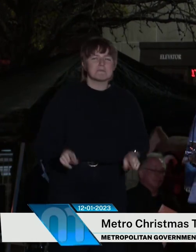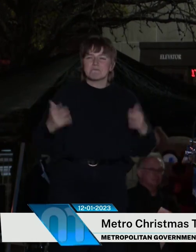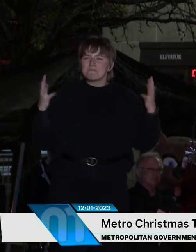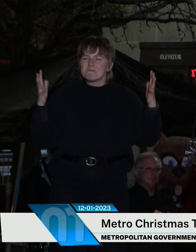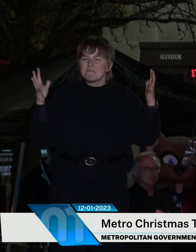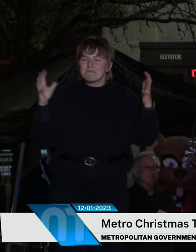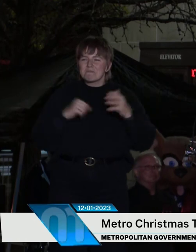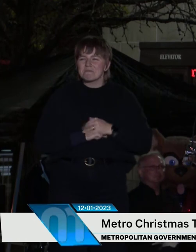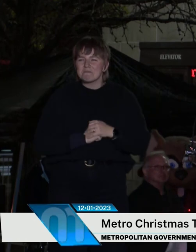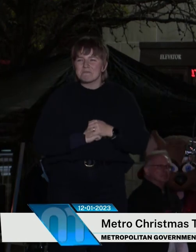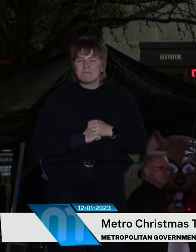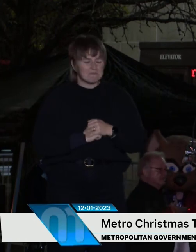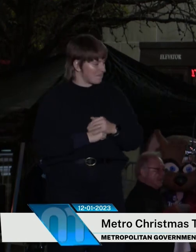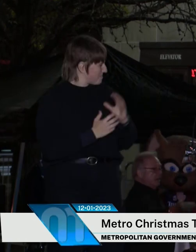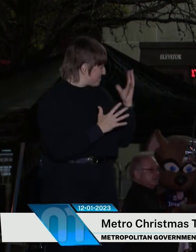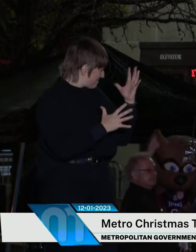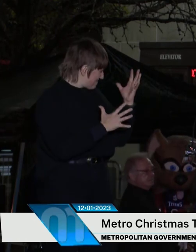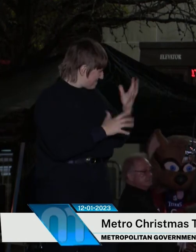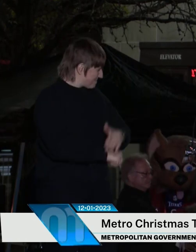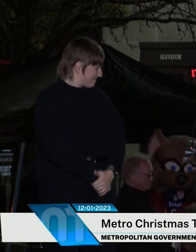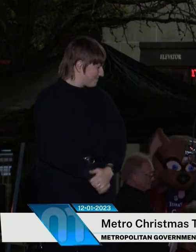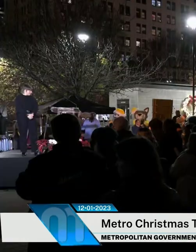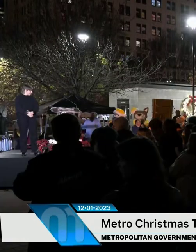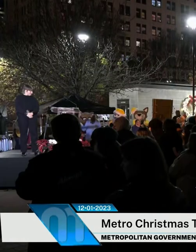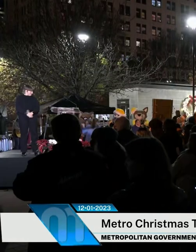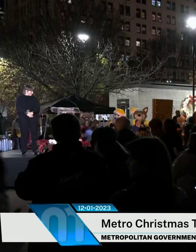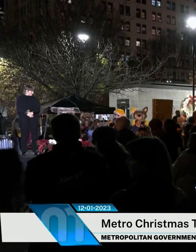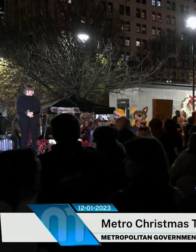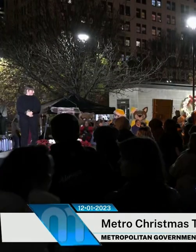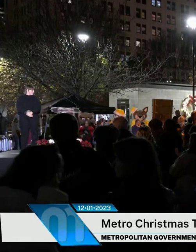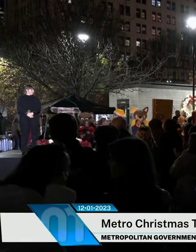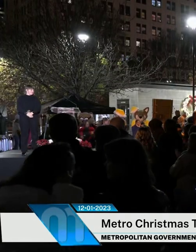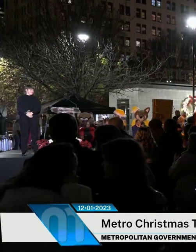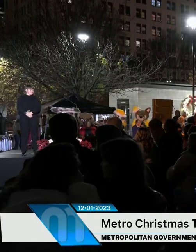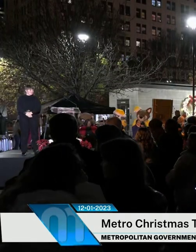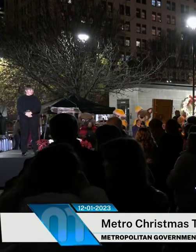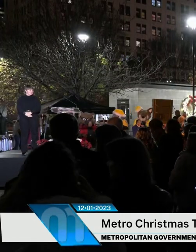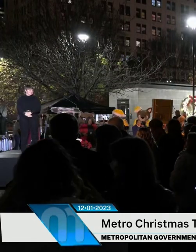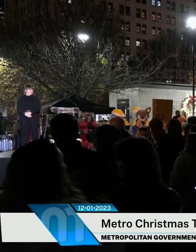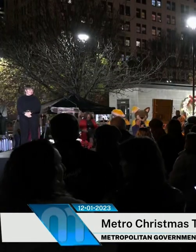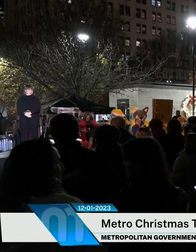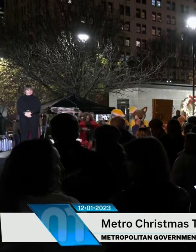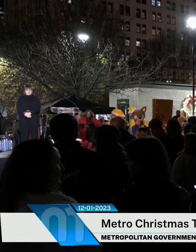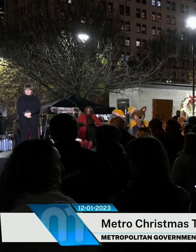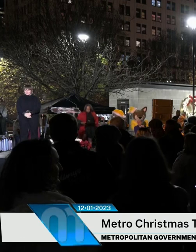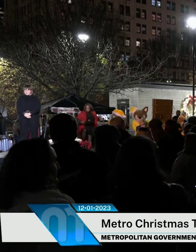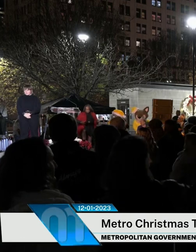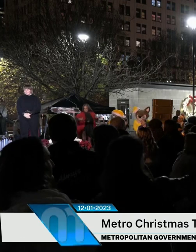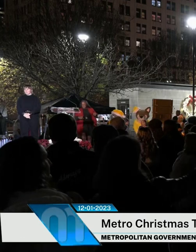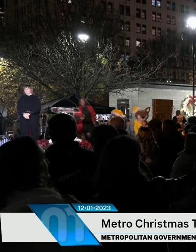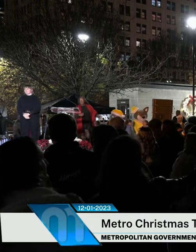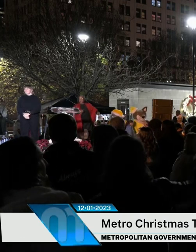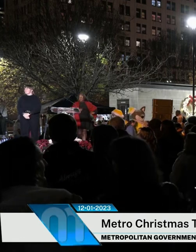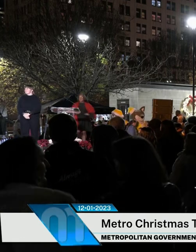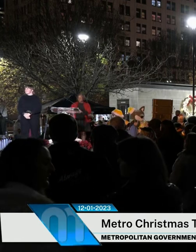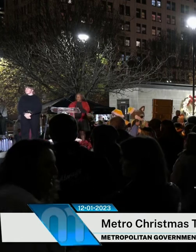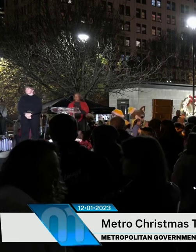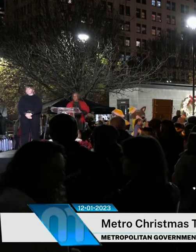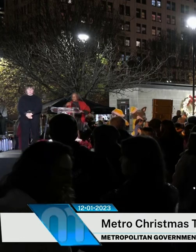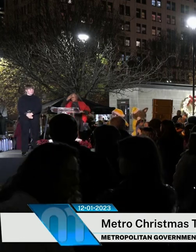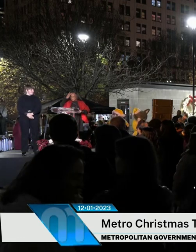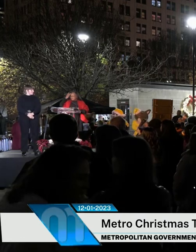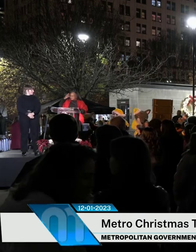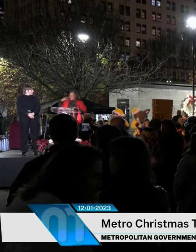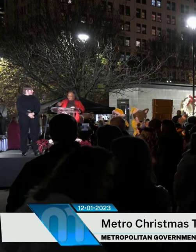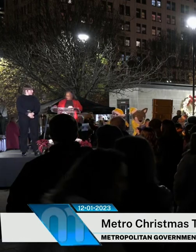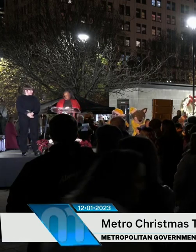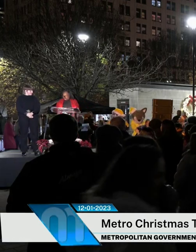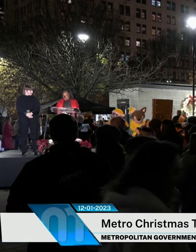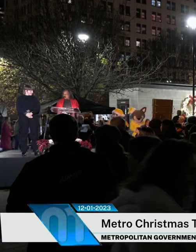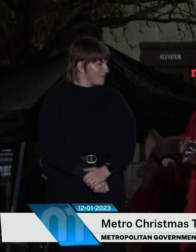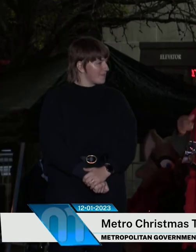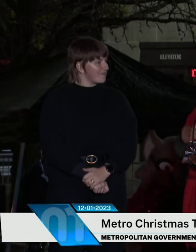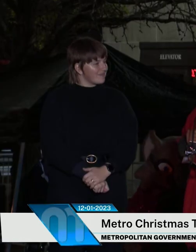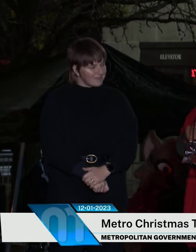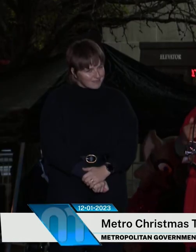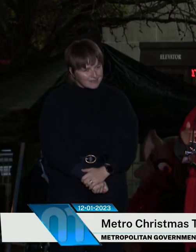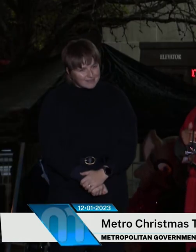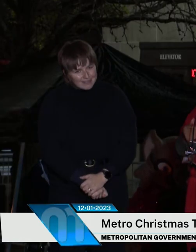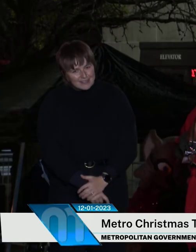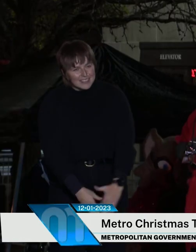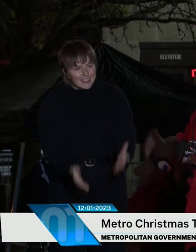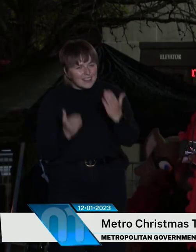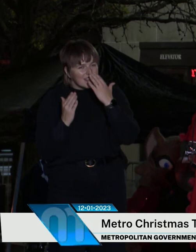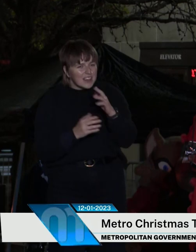HERE. AND THANK YOU FOR BEING